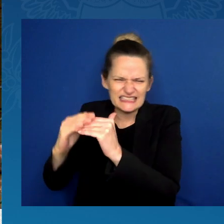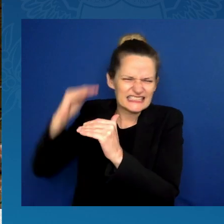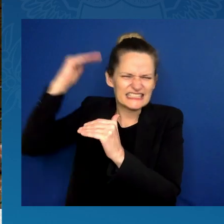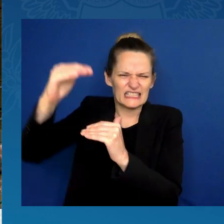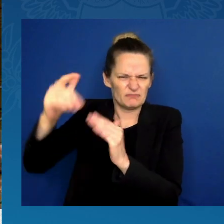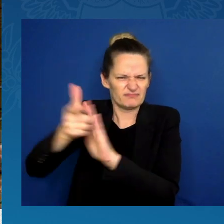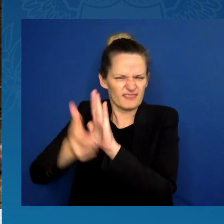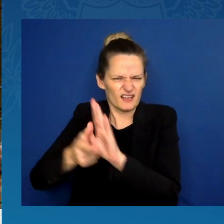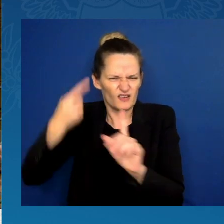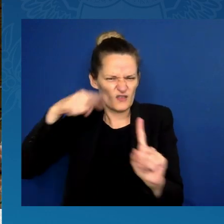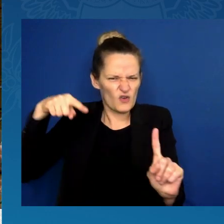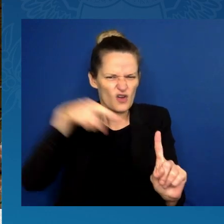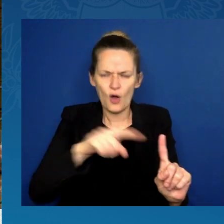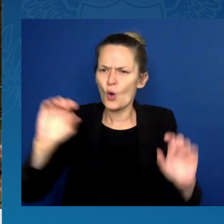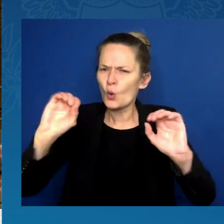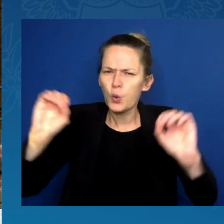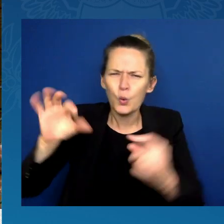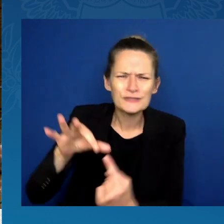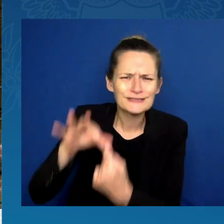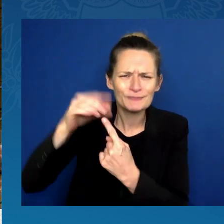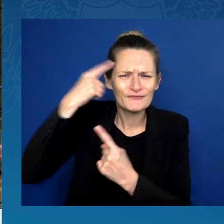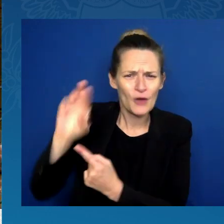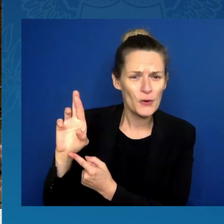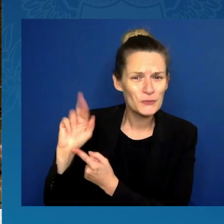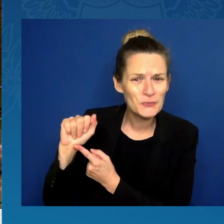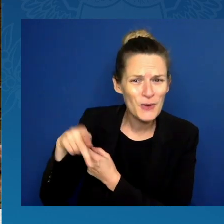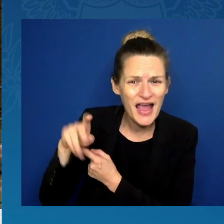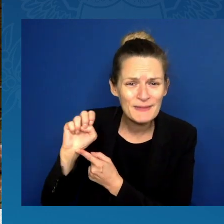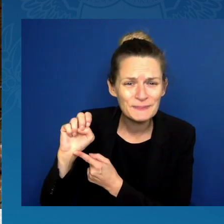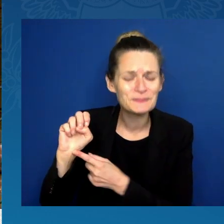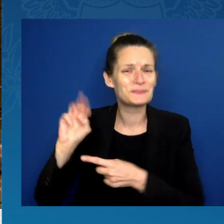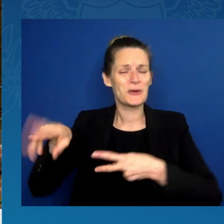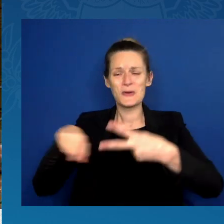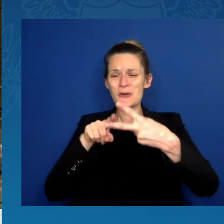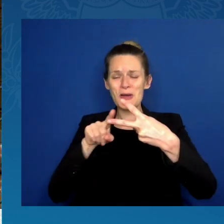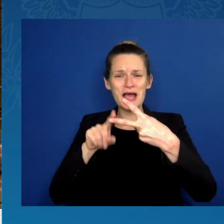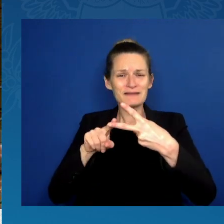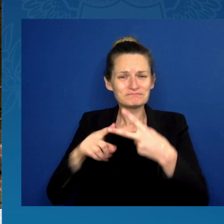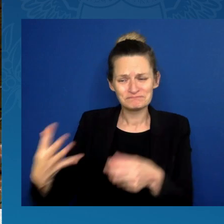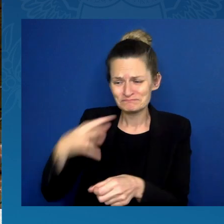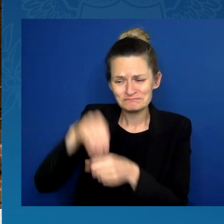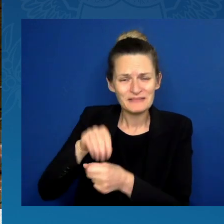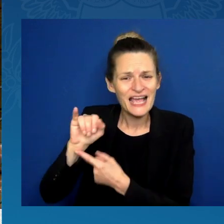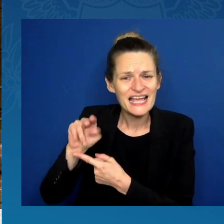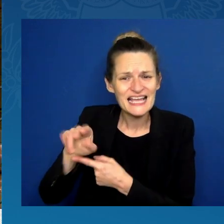And we have already seen a ten year old -- I'm sorry, an 11 year old child,